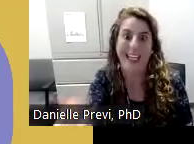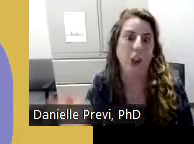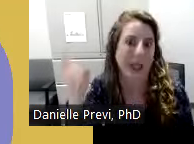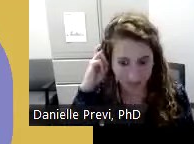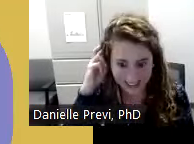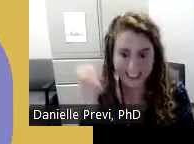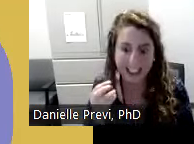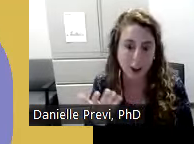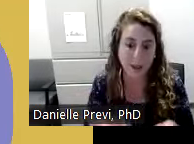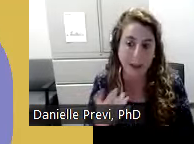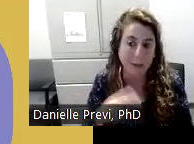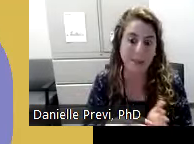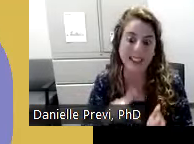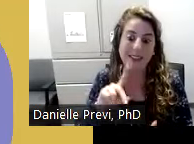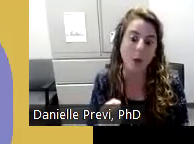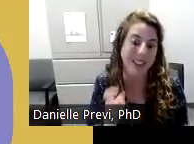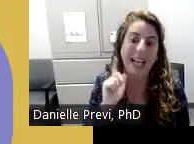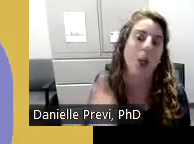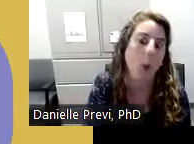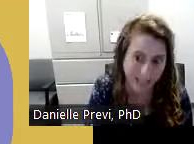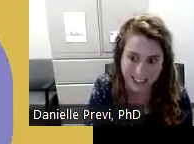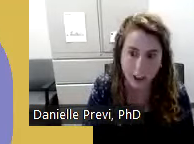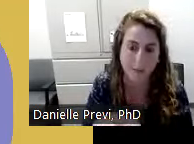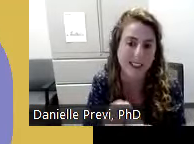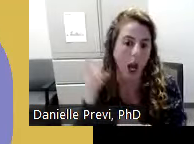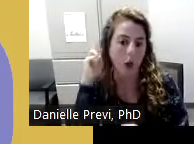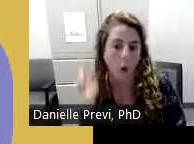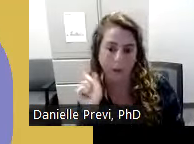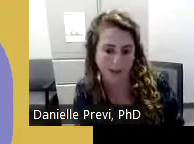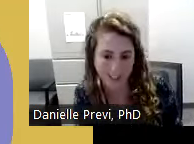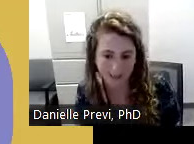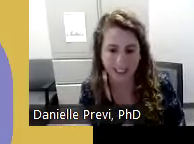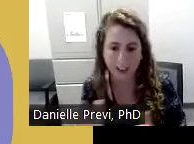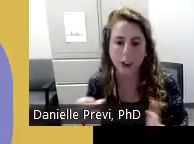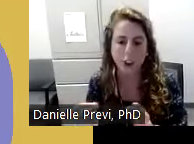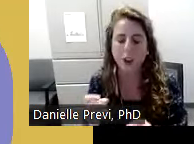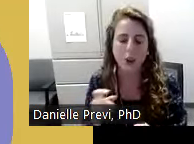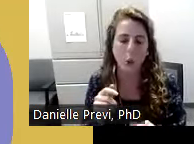other factors that can contribute to poor outcomes in later implantation.